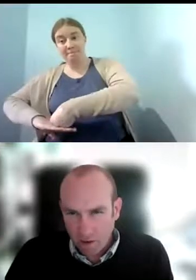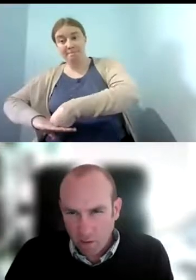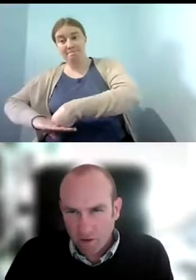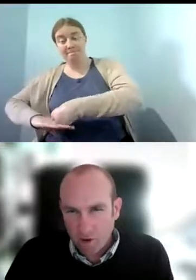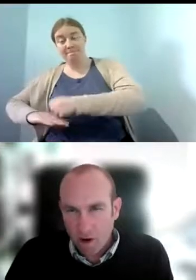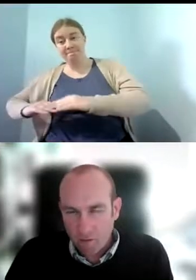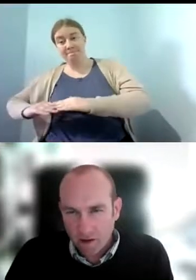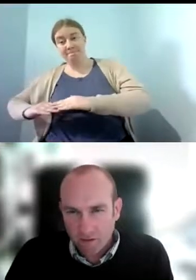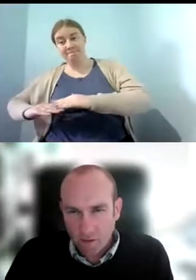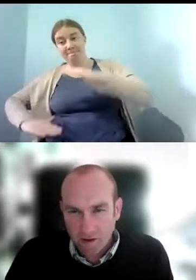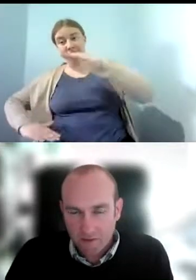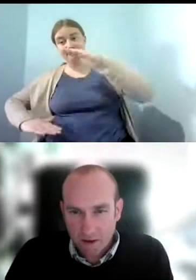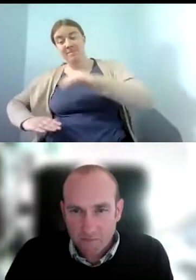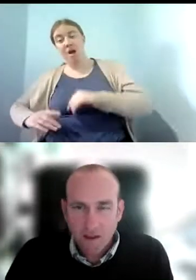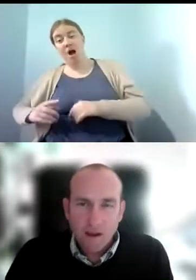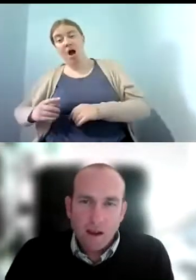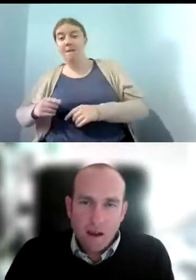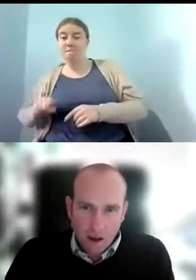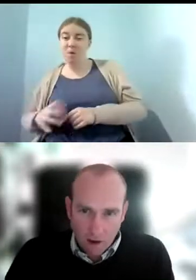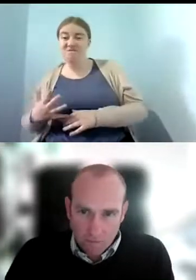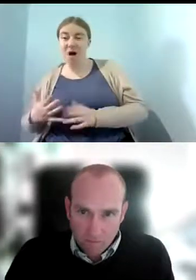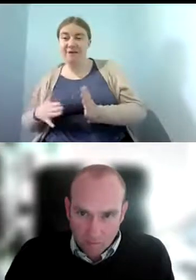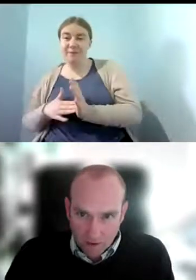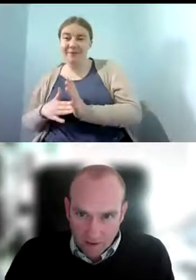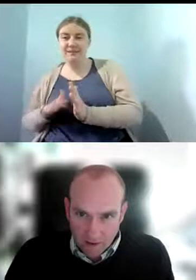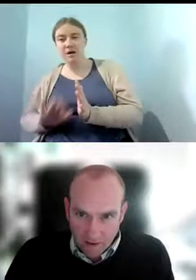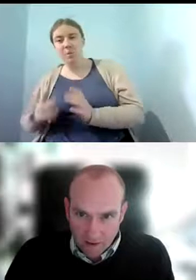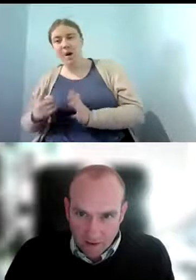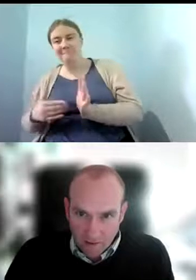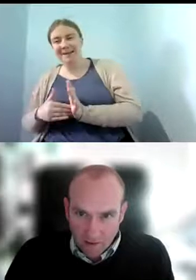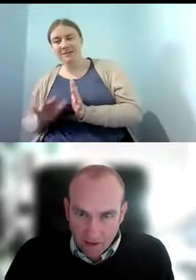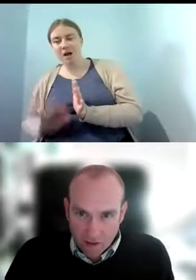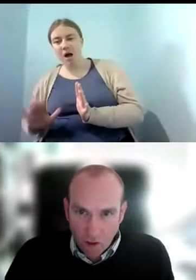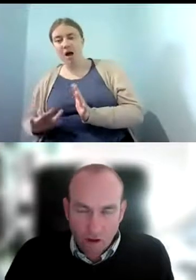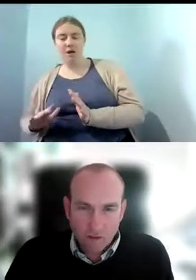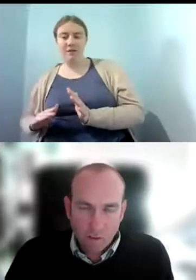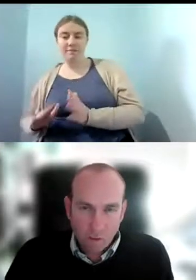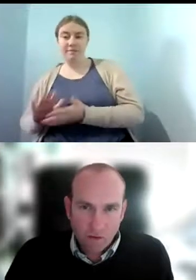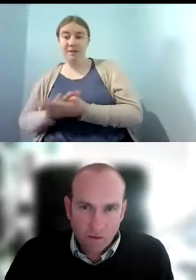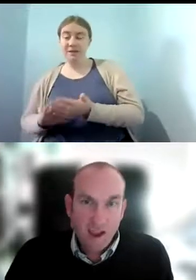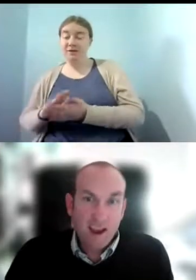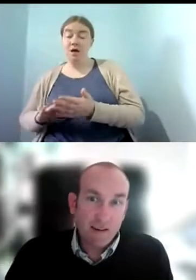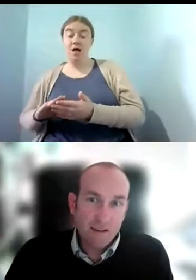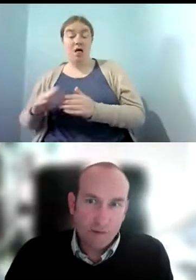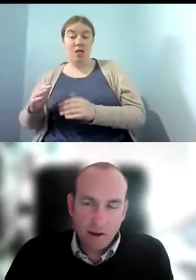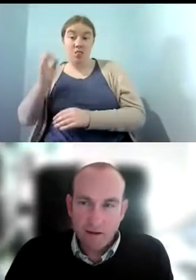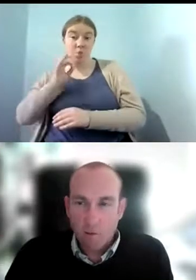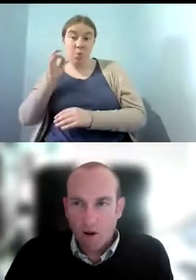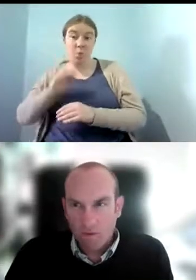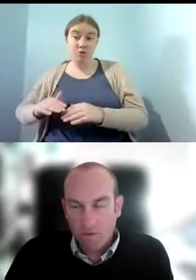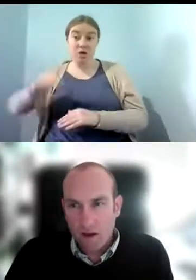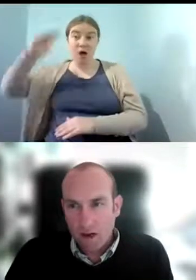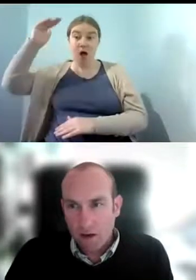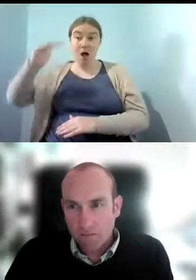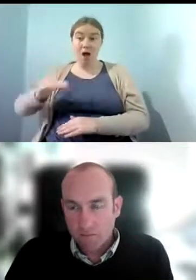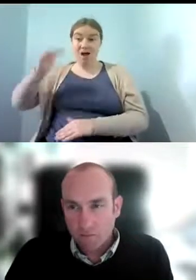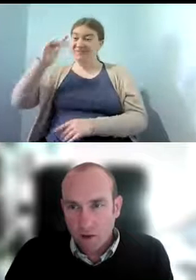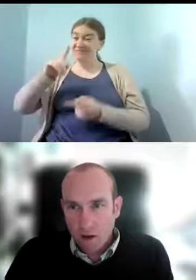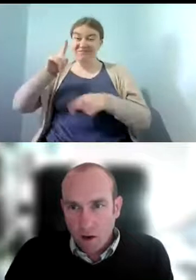bottom half meter to a meter um and it the actual height of the water varies depending on what um